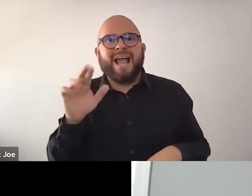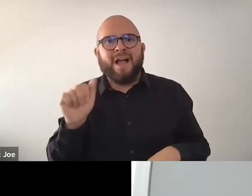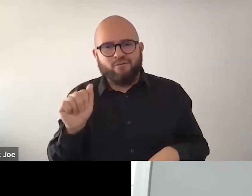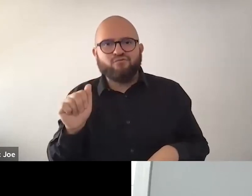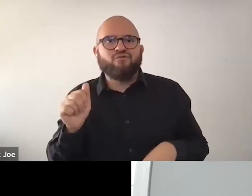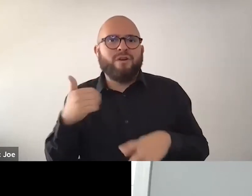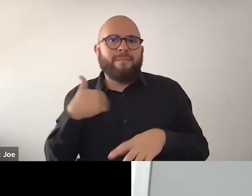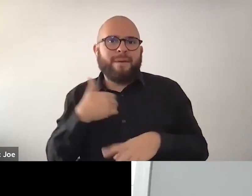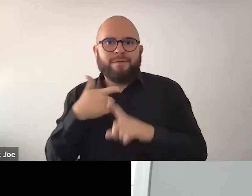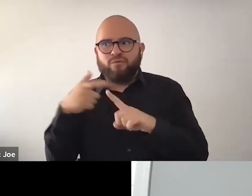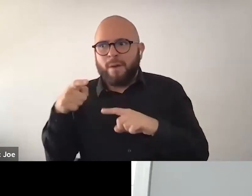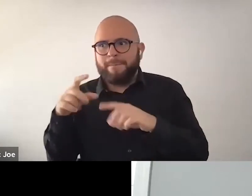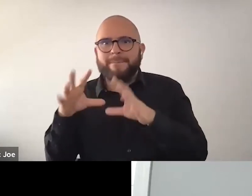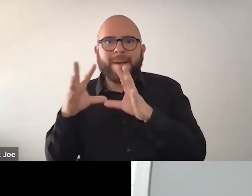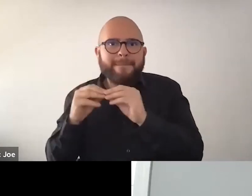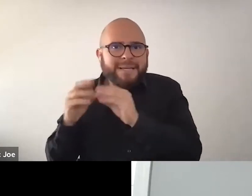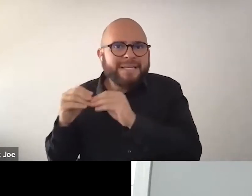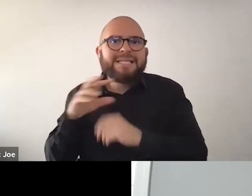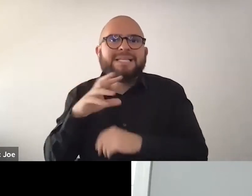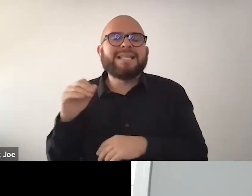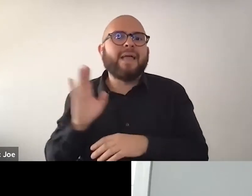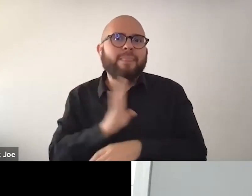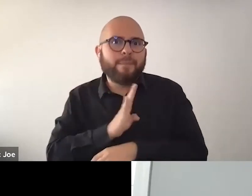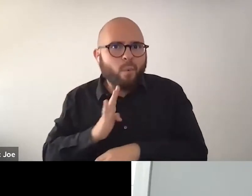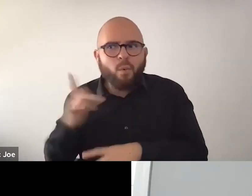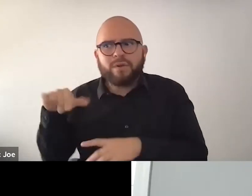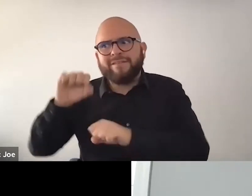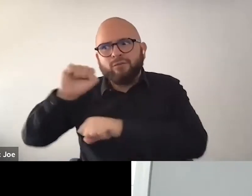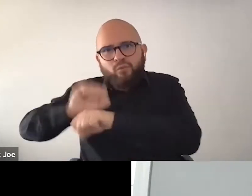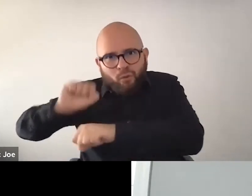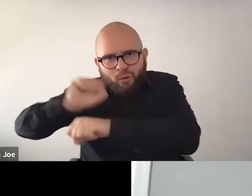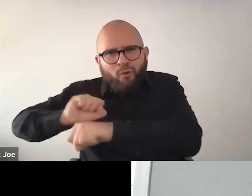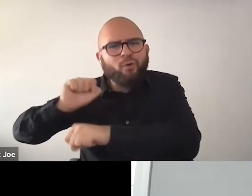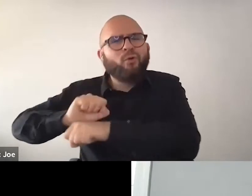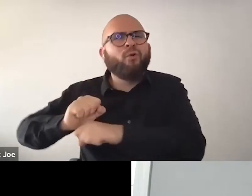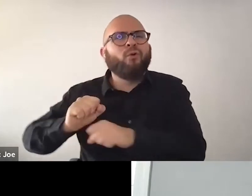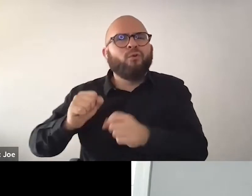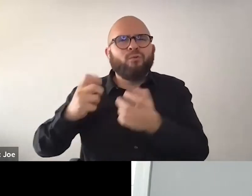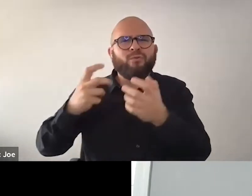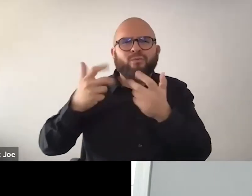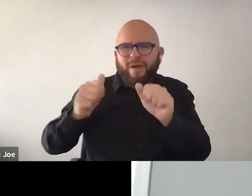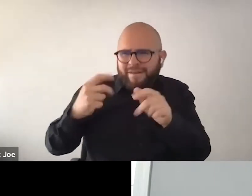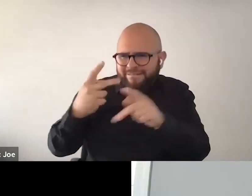and otherwise have worked really hard to say, how can we make sure that our members are being compensated